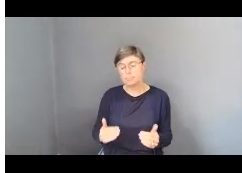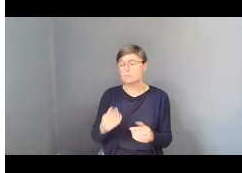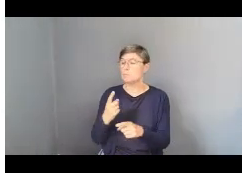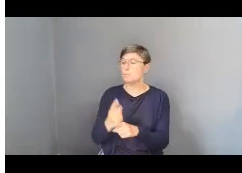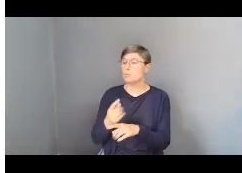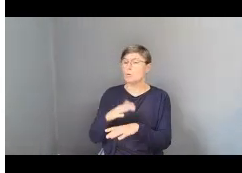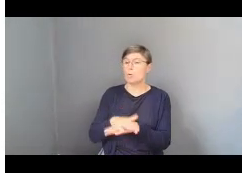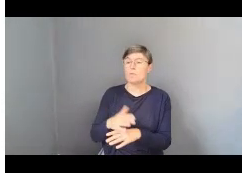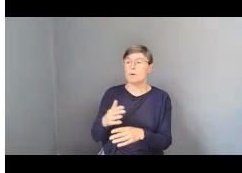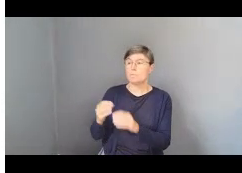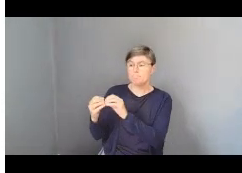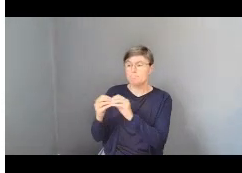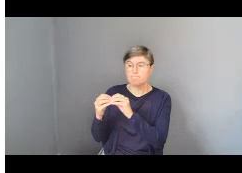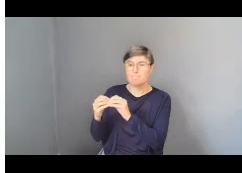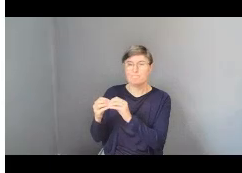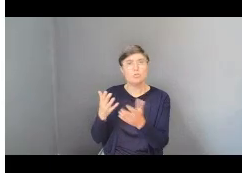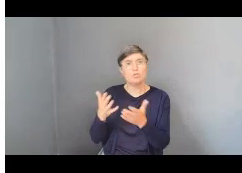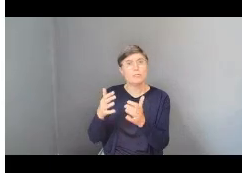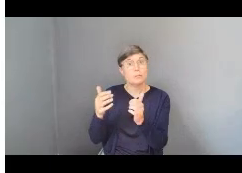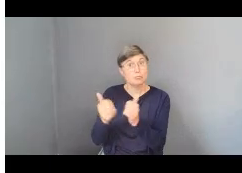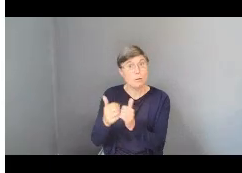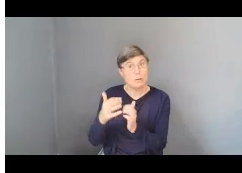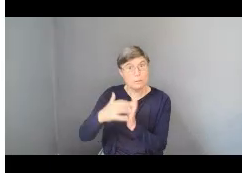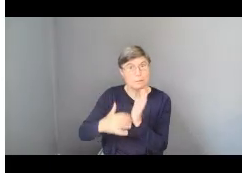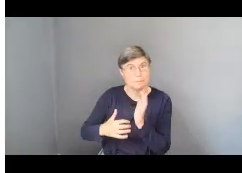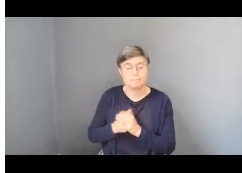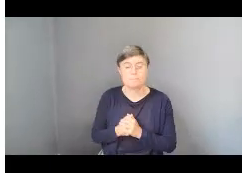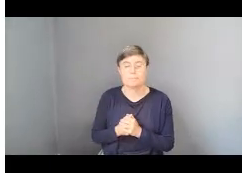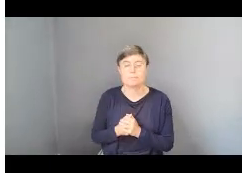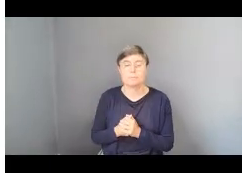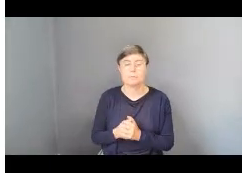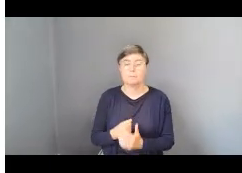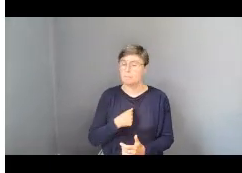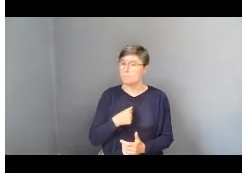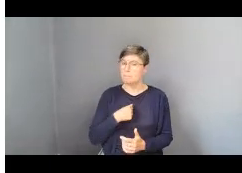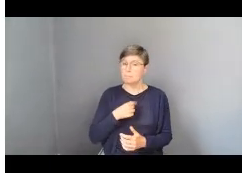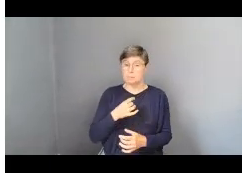Self-managers are responsible for paying providers on time